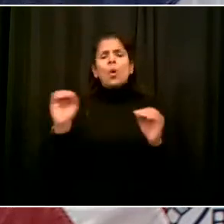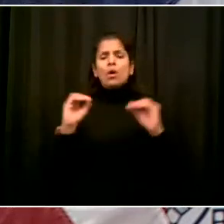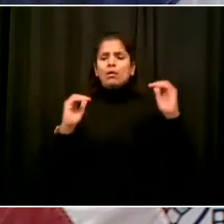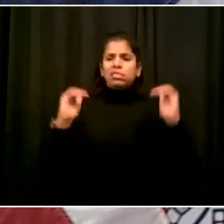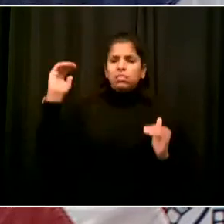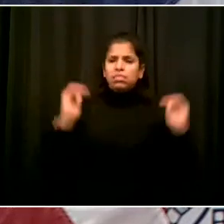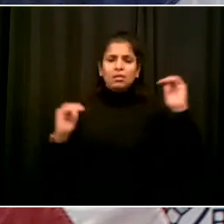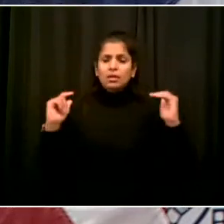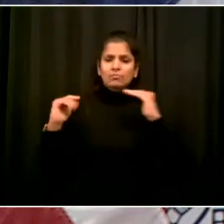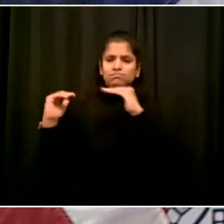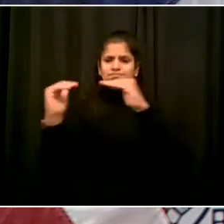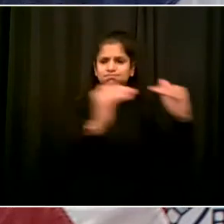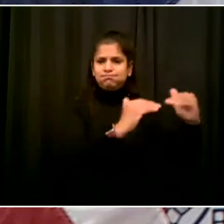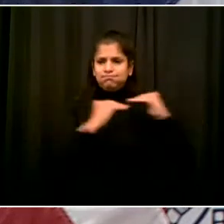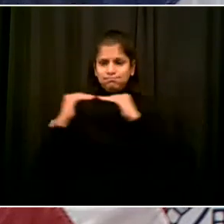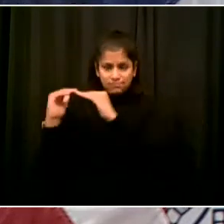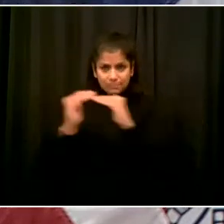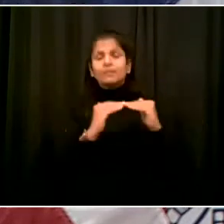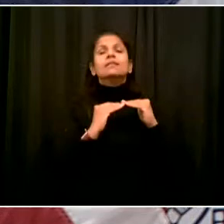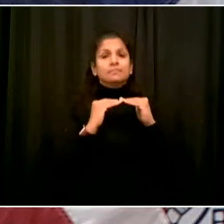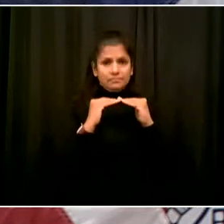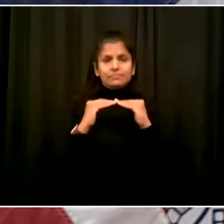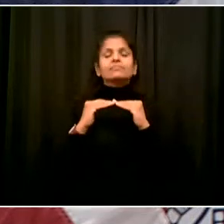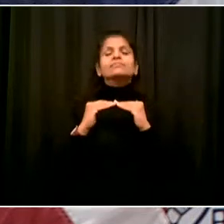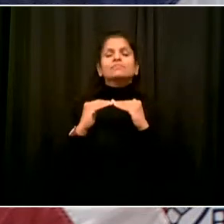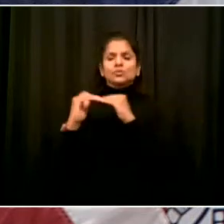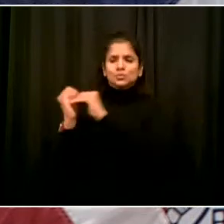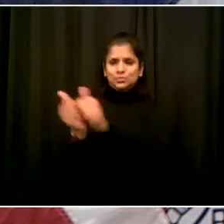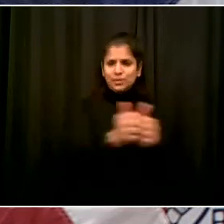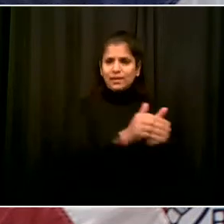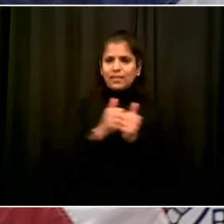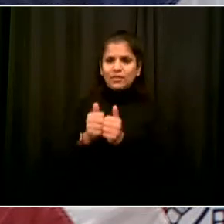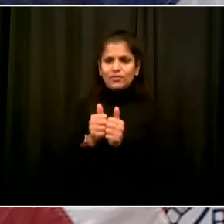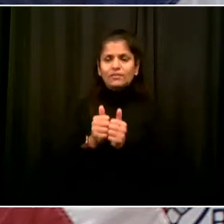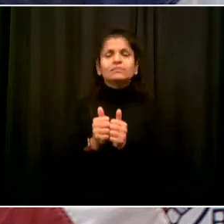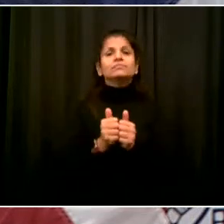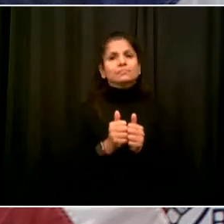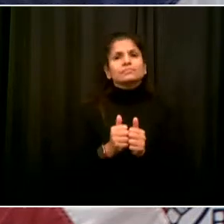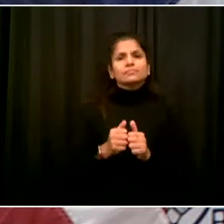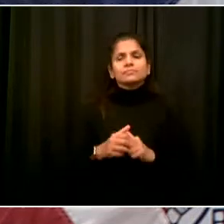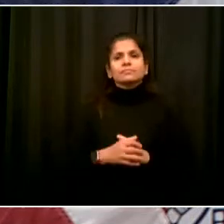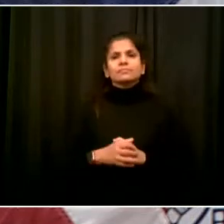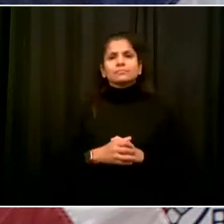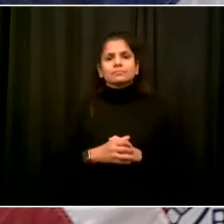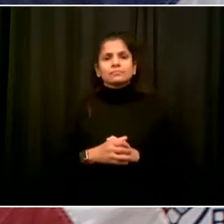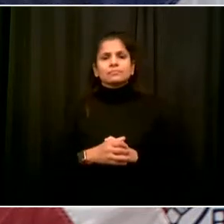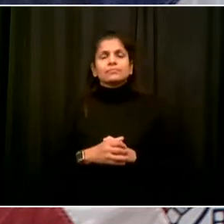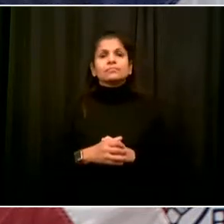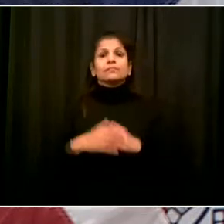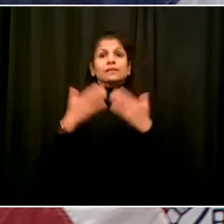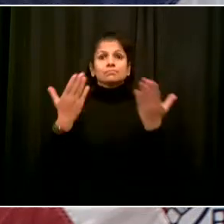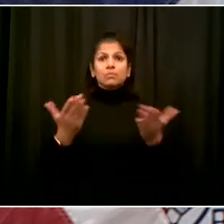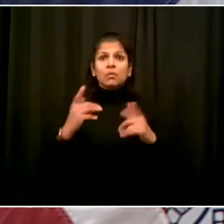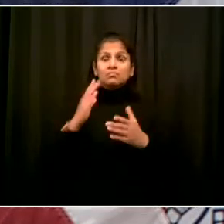SHINE THROUGH. IT DIDN'T NEED TO BE A CONTRADICTION OR A CONFLICT. WE COULD ALL ADD UP TO SOMETHING